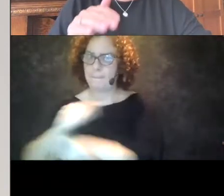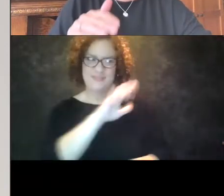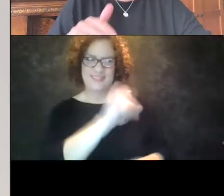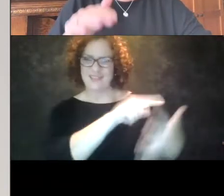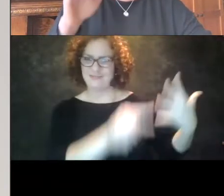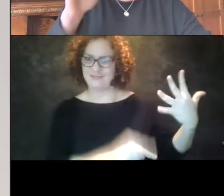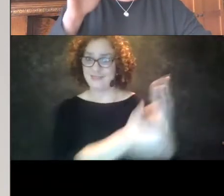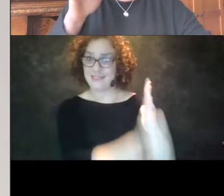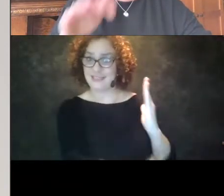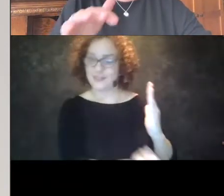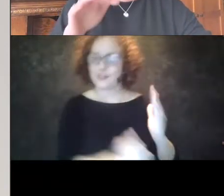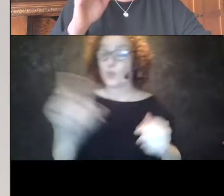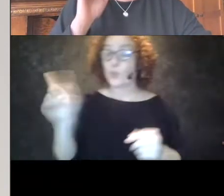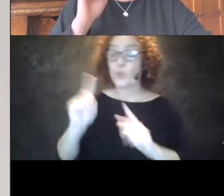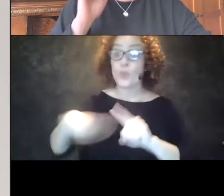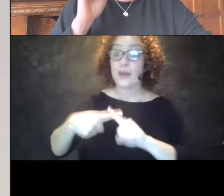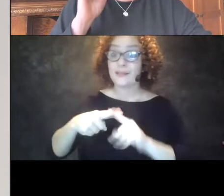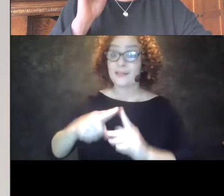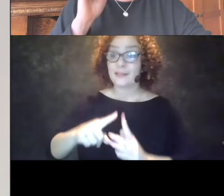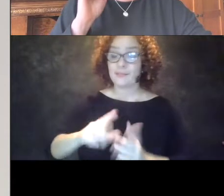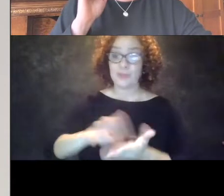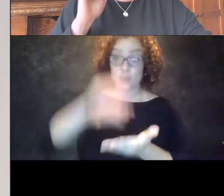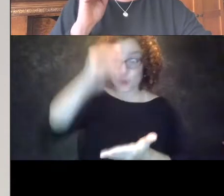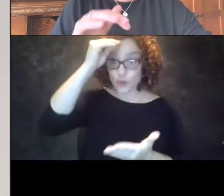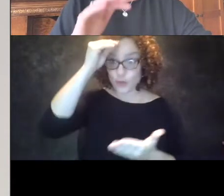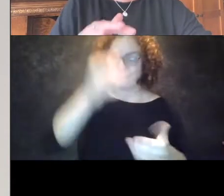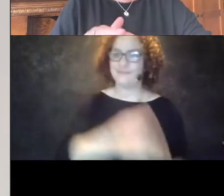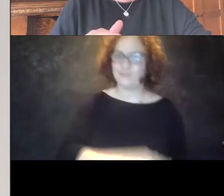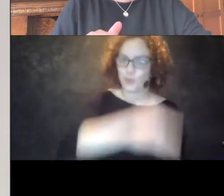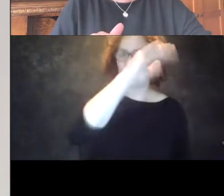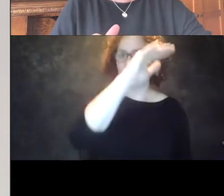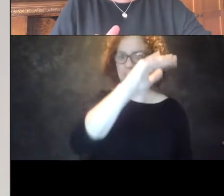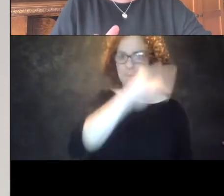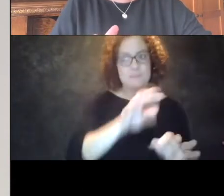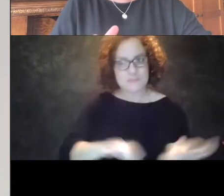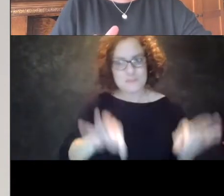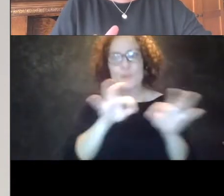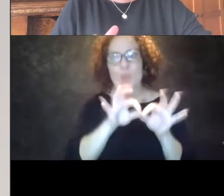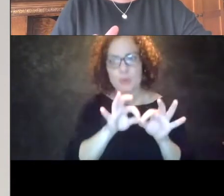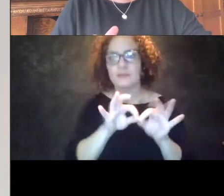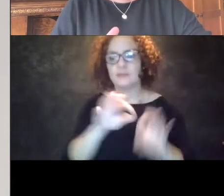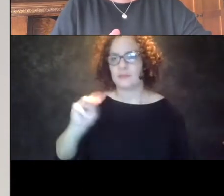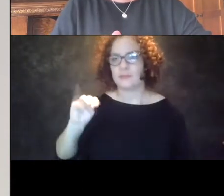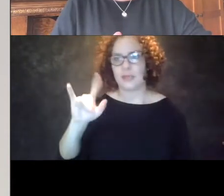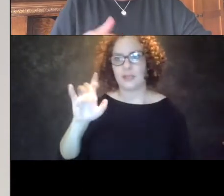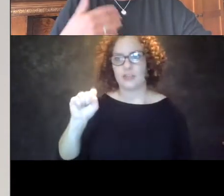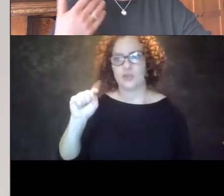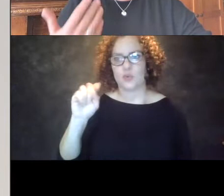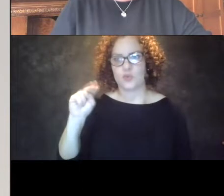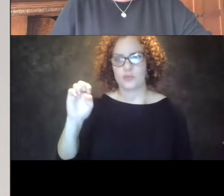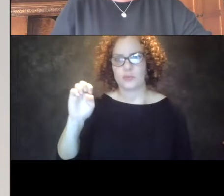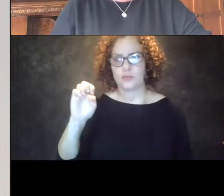these are important developmental milestones for all children. But they can be really difficult